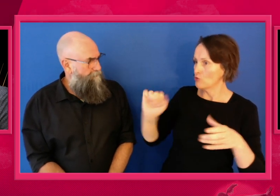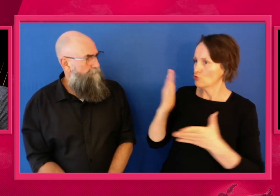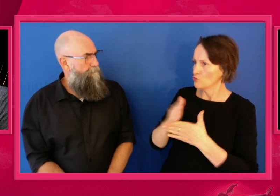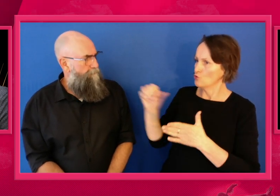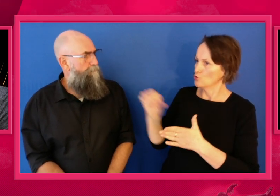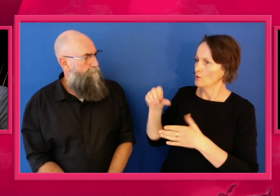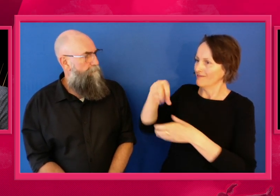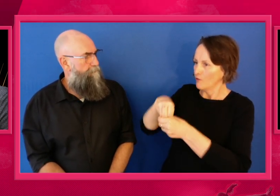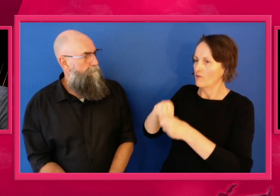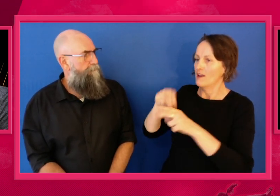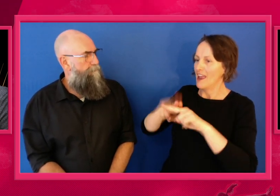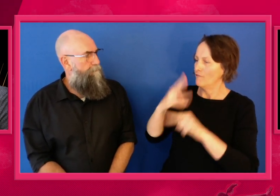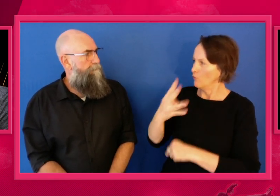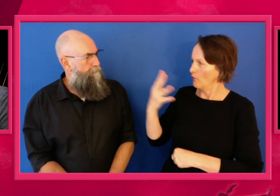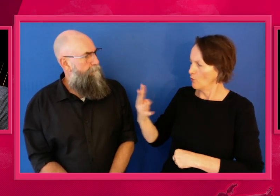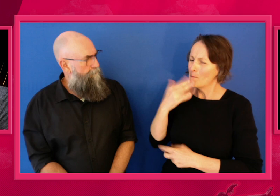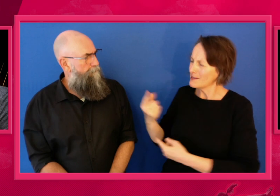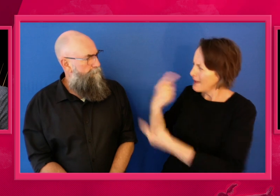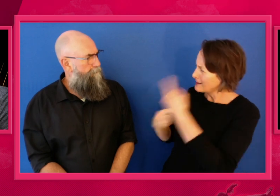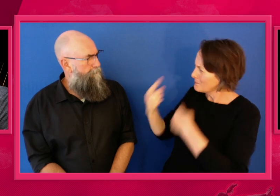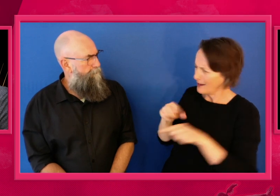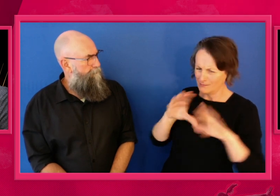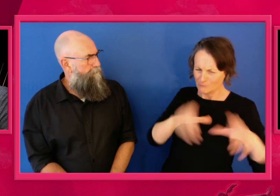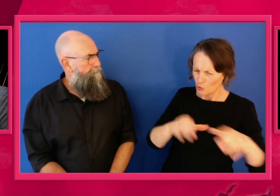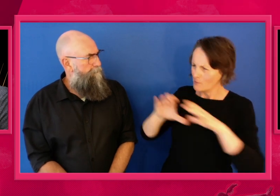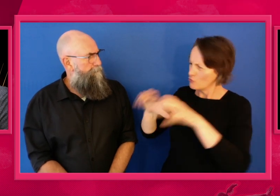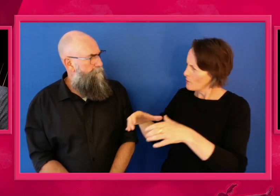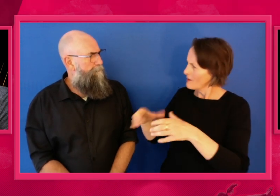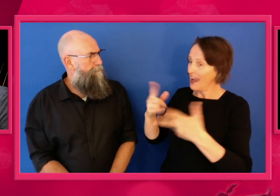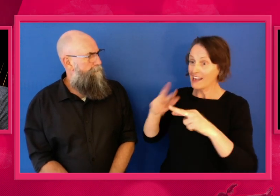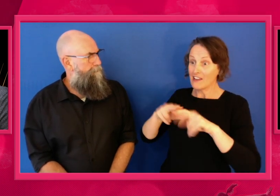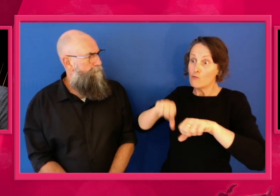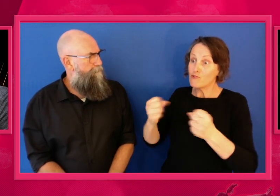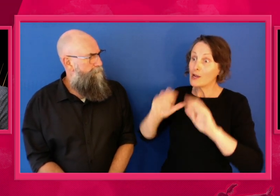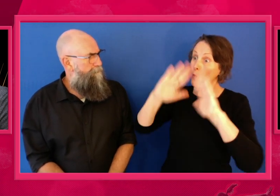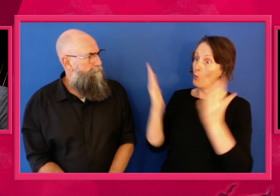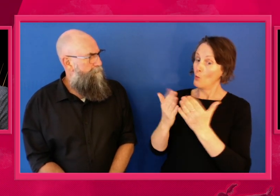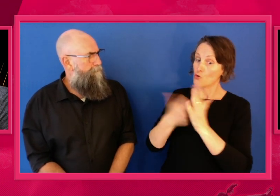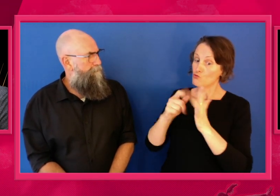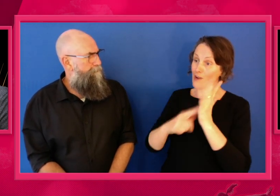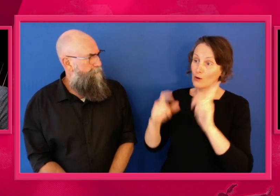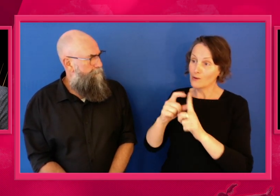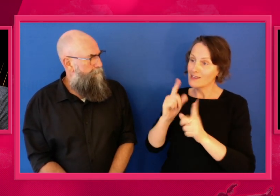want you to explain to me how the classes work and why if you break a world record, you may not necessarily win gold.